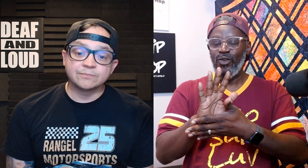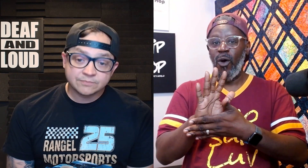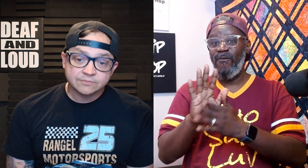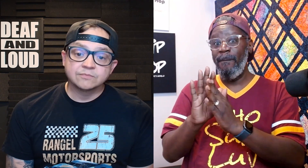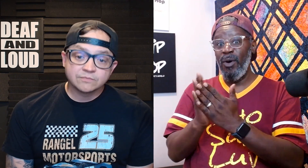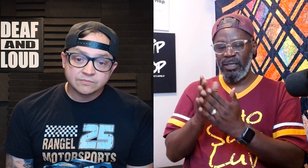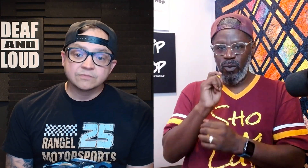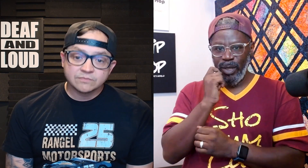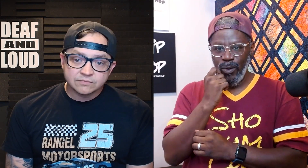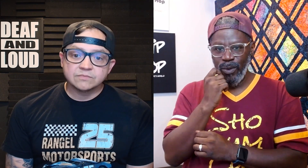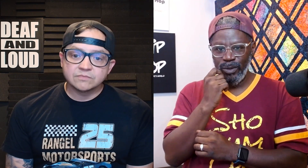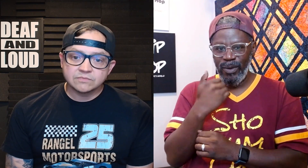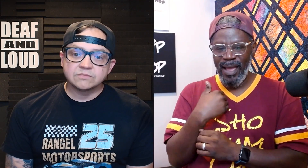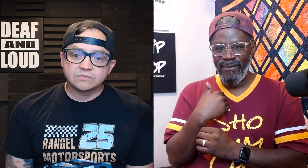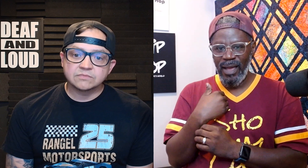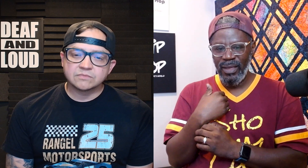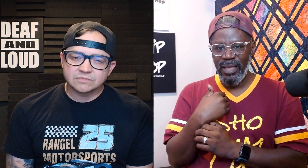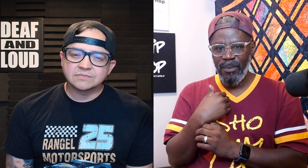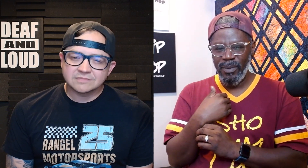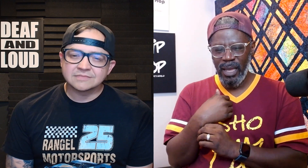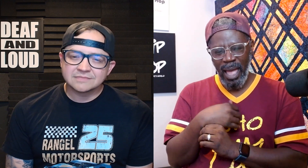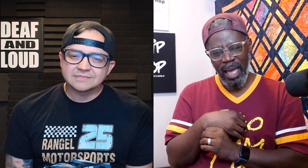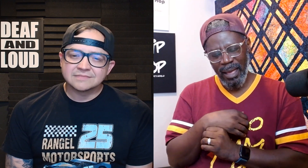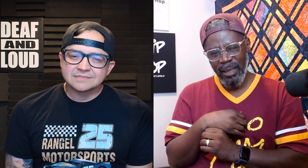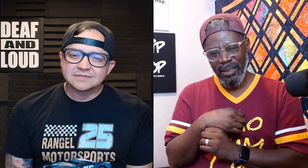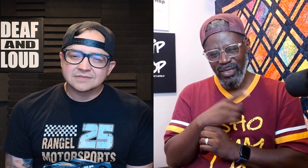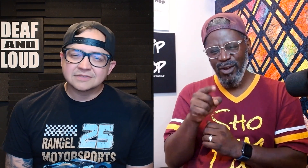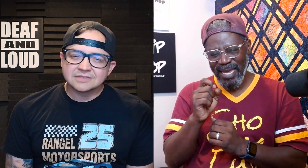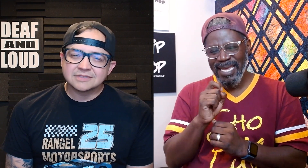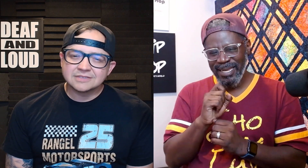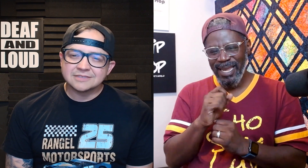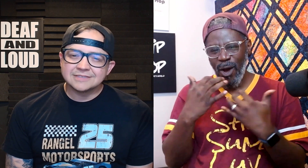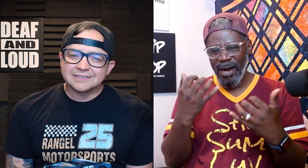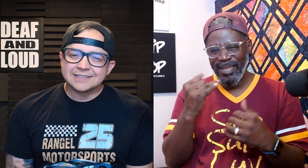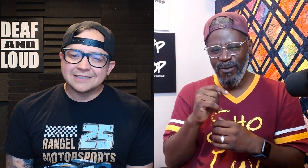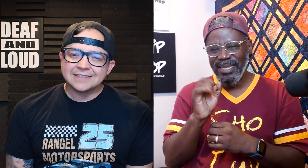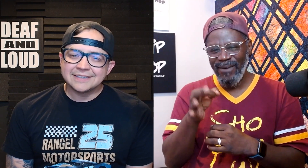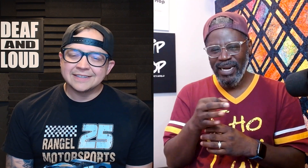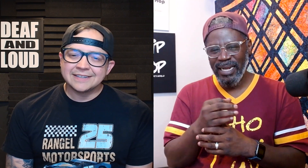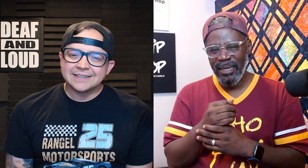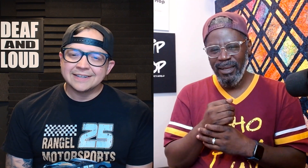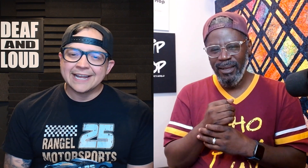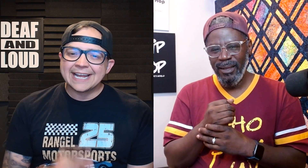So for books it would be cool to have. I think that, yeah, there is an audience for it, definitely.